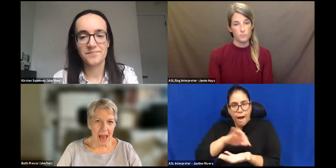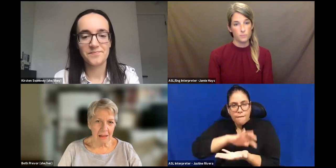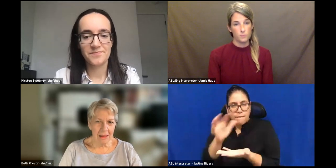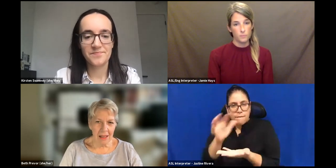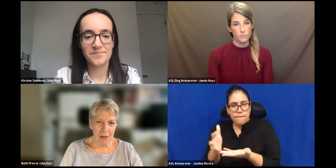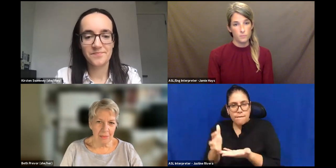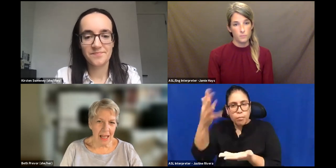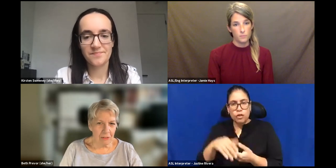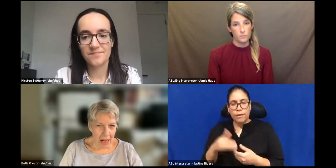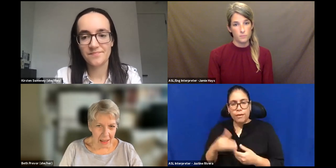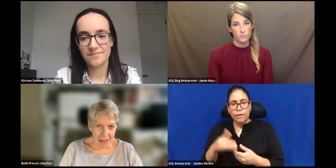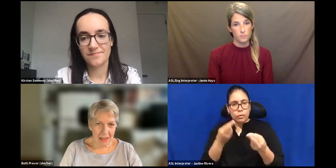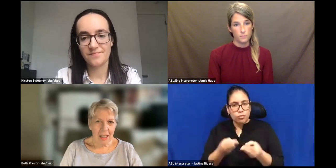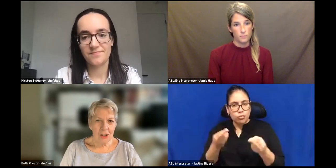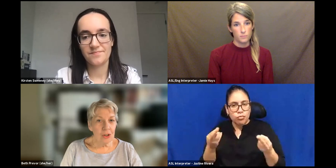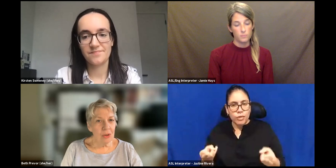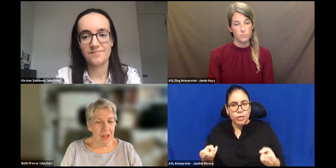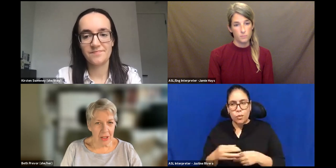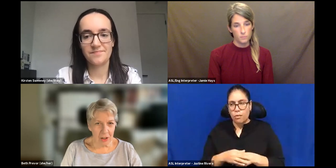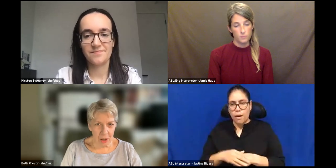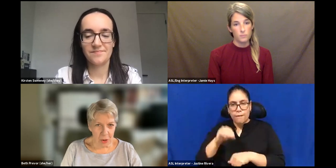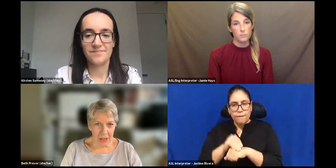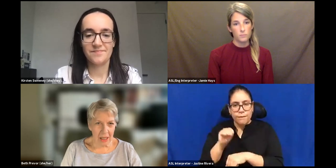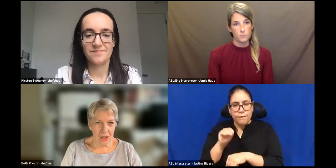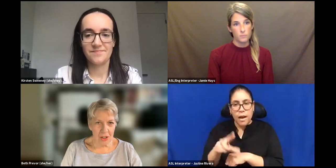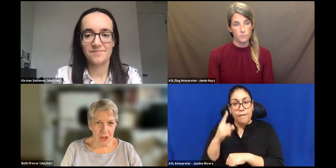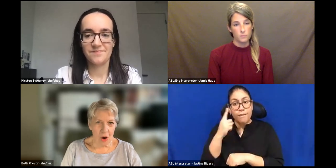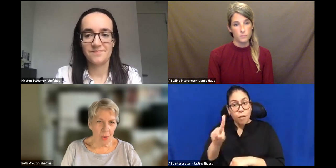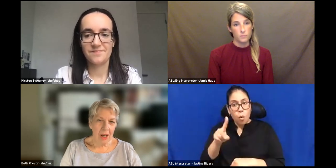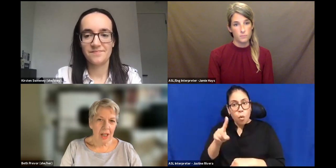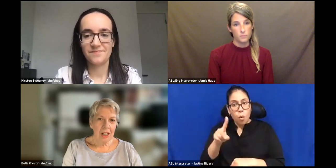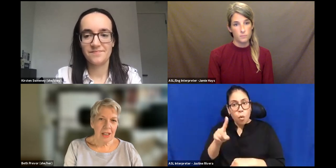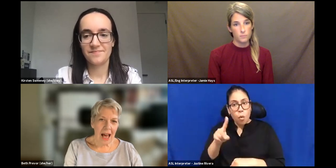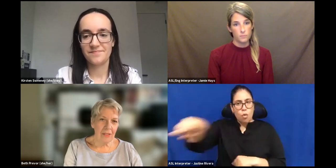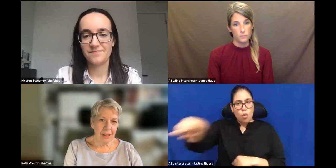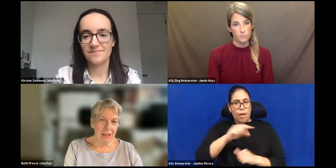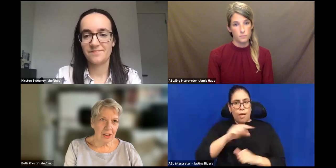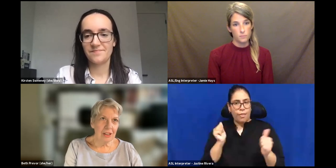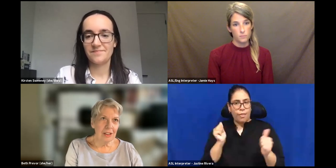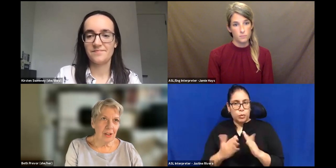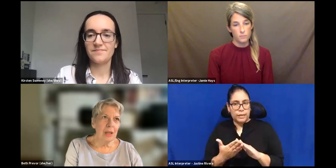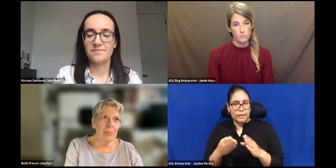and advice to the theatre community. So having, so the